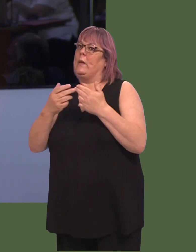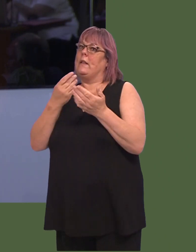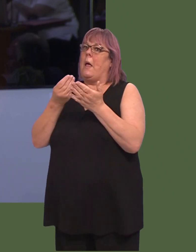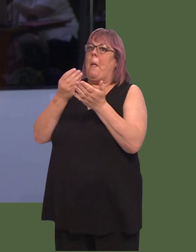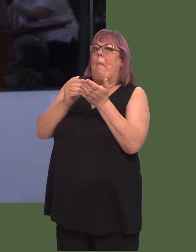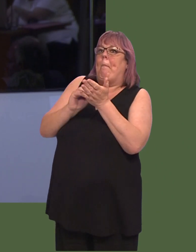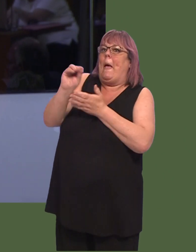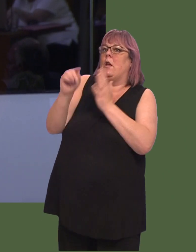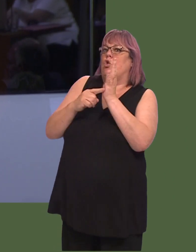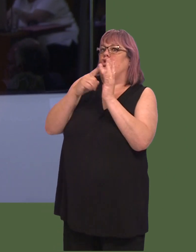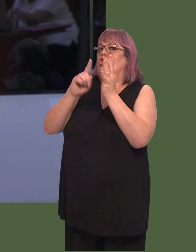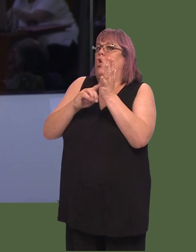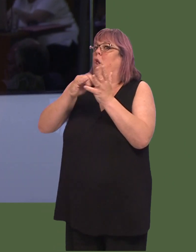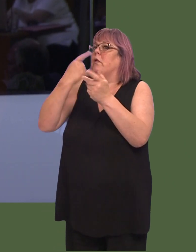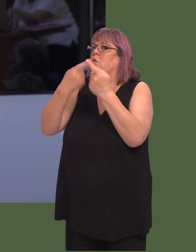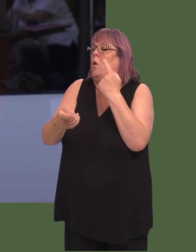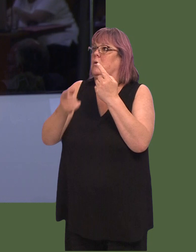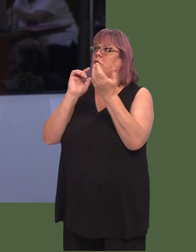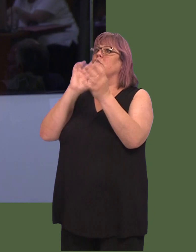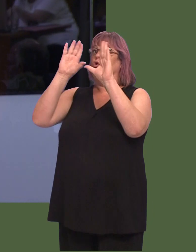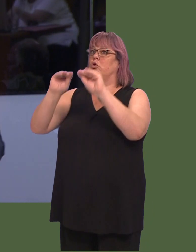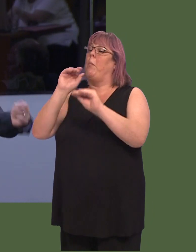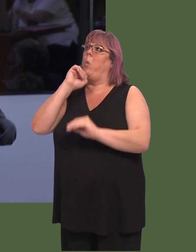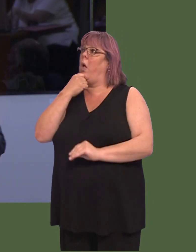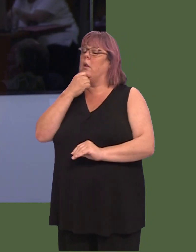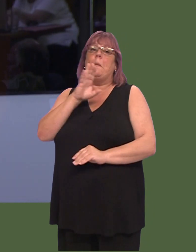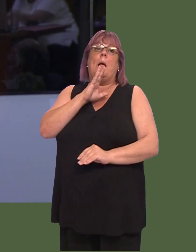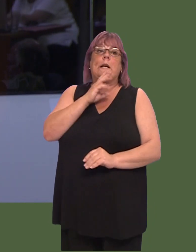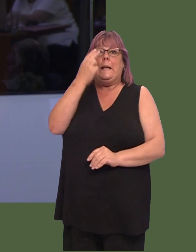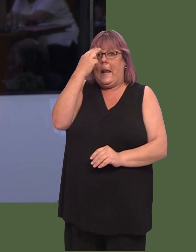to be abolished later this year? Whatever you think about the name of the bridgeósome are for it, some are against itóisn't it